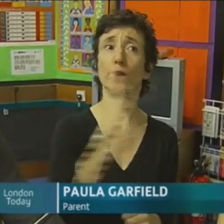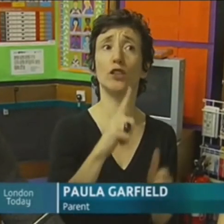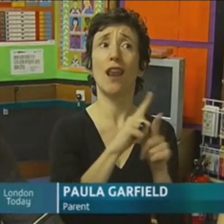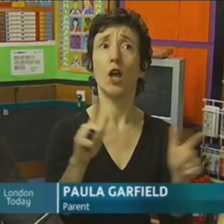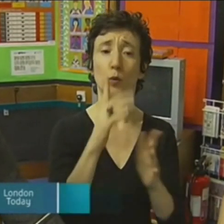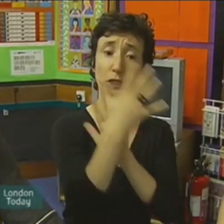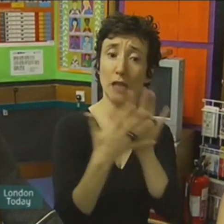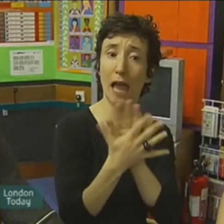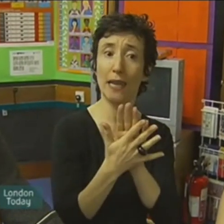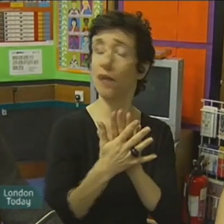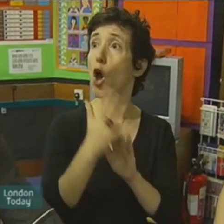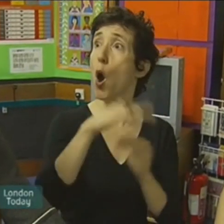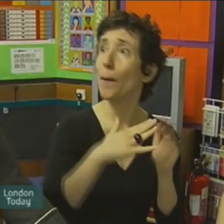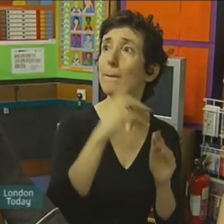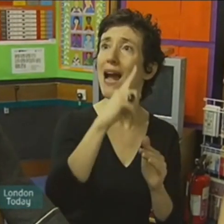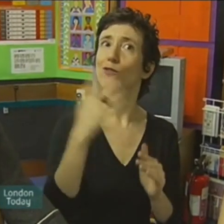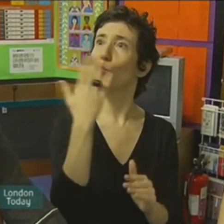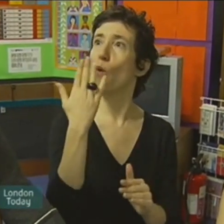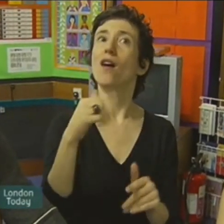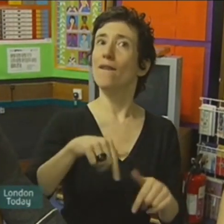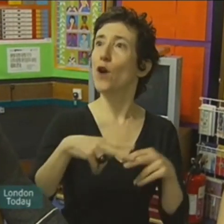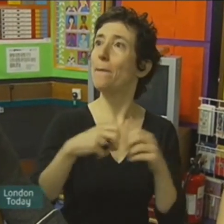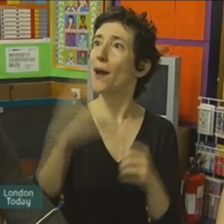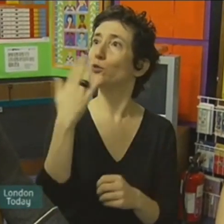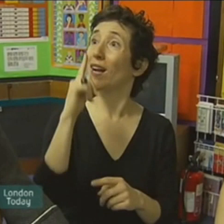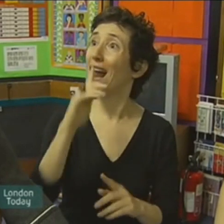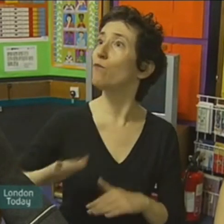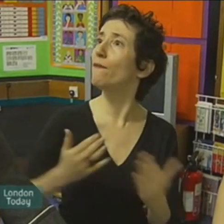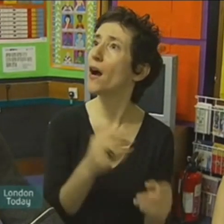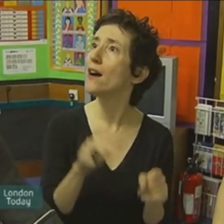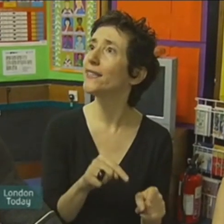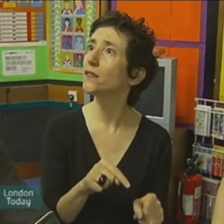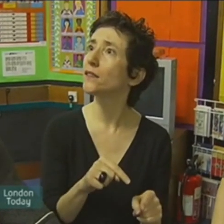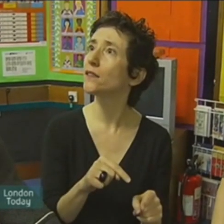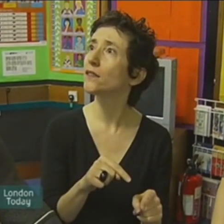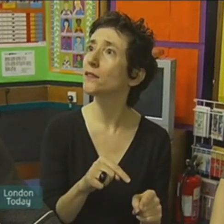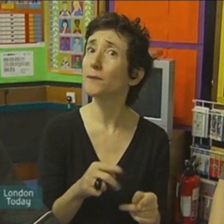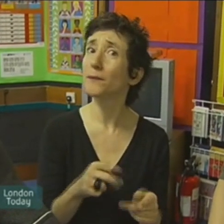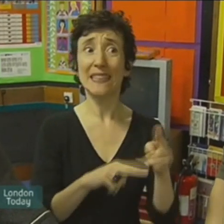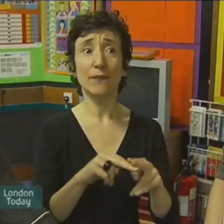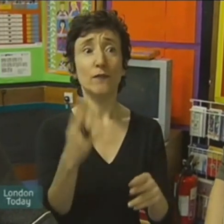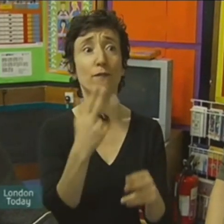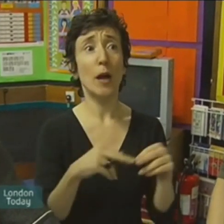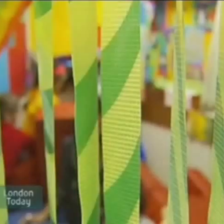To meet her needs and to meet her first language which was sign language and Frank Barnes school can provide that